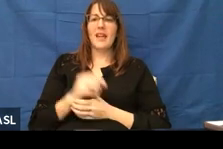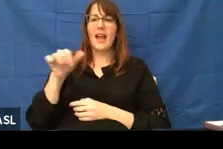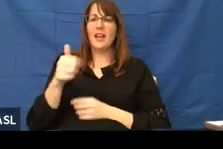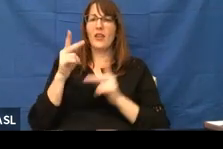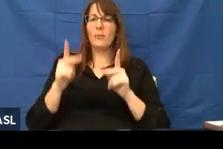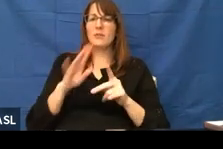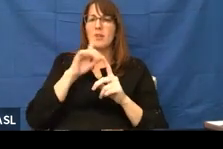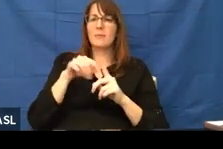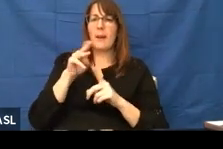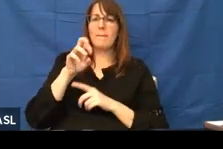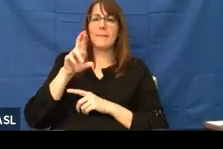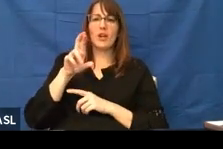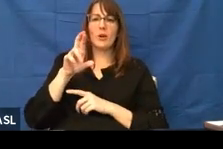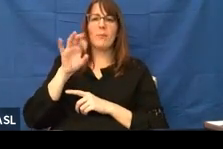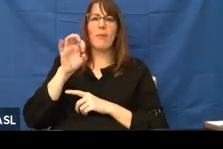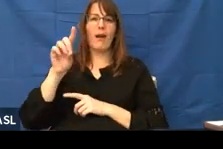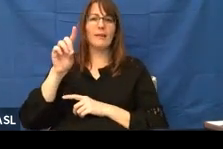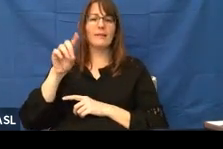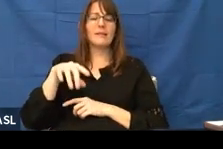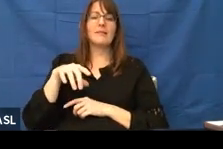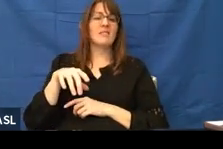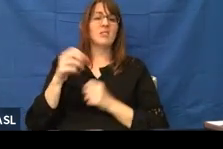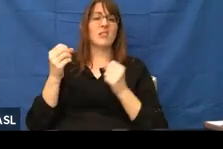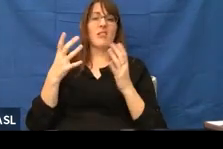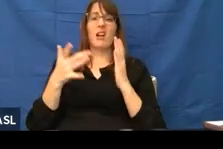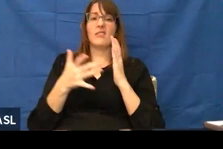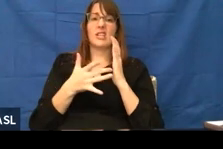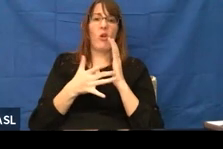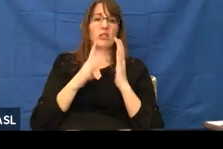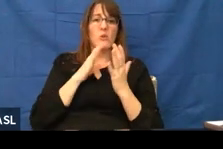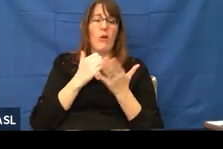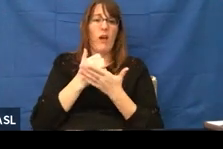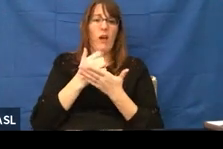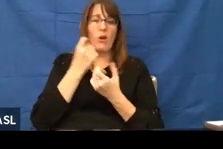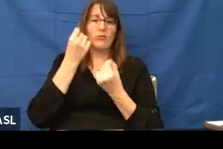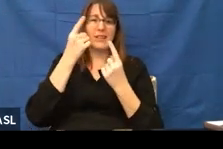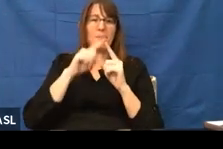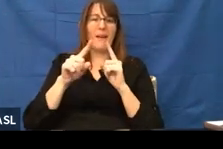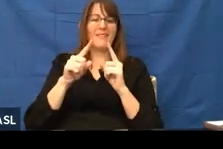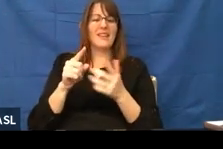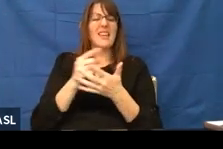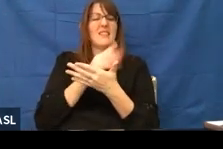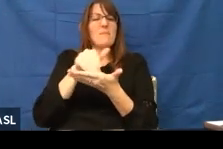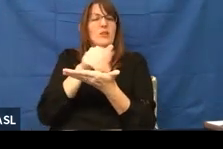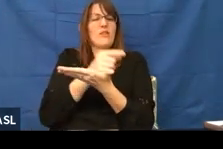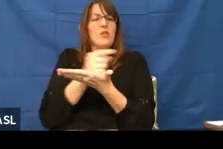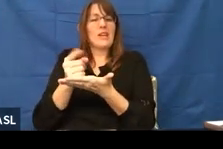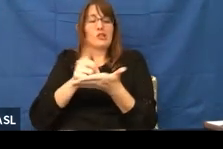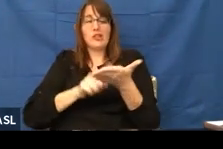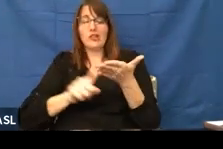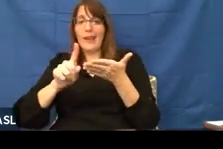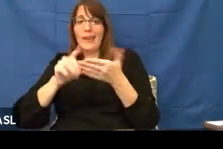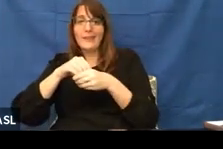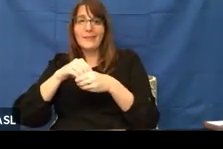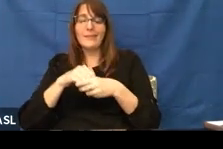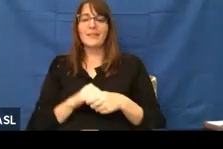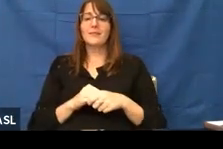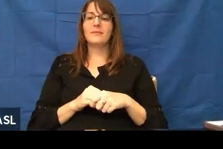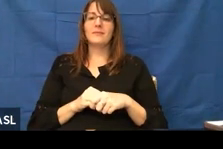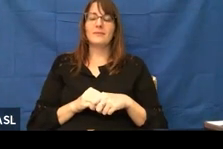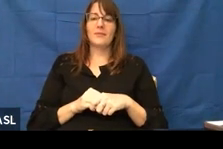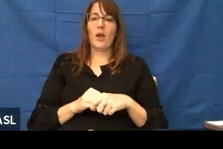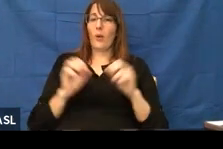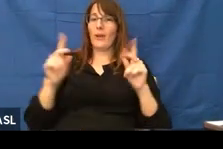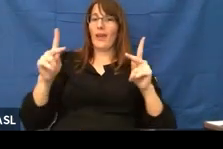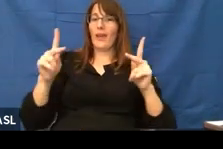Allison Frenzel : So there's all kinds of ed tech tools that help with checking for understanding but doing a midweek check just to make sure kids are if you have already established here's what we're going to be learning this week.